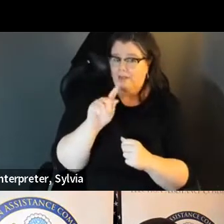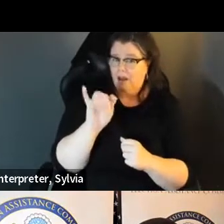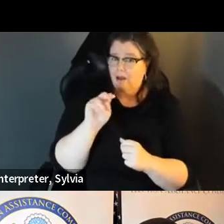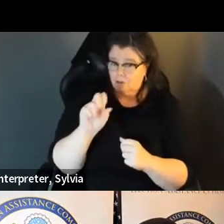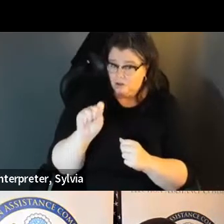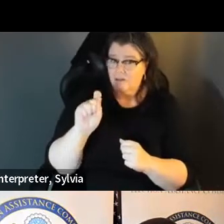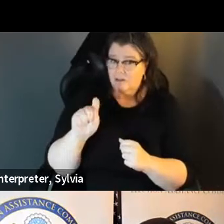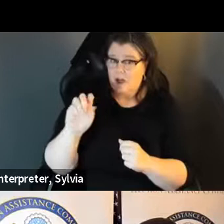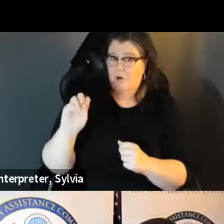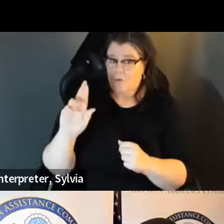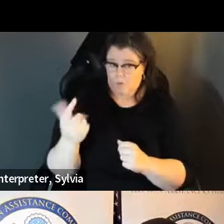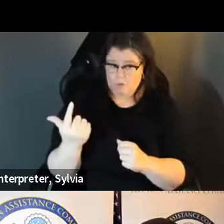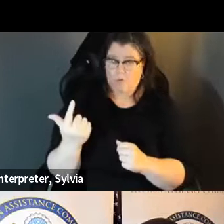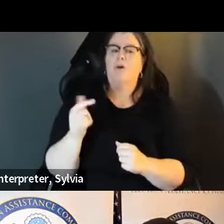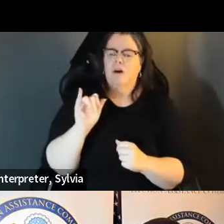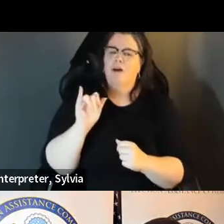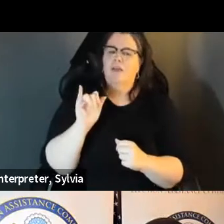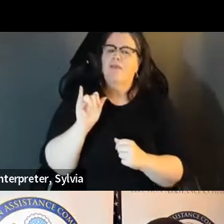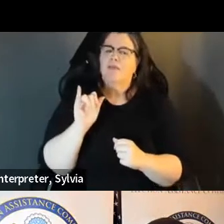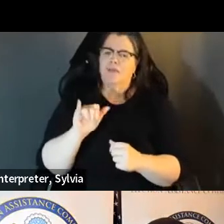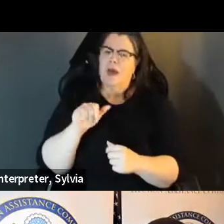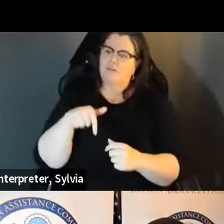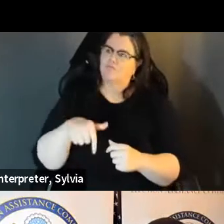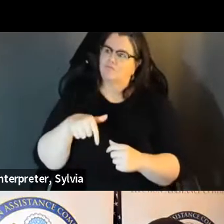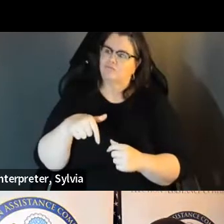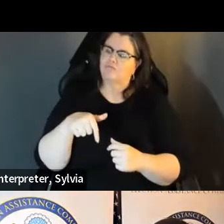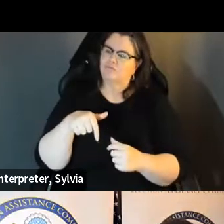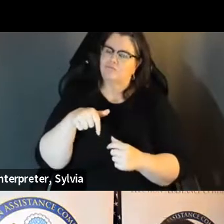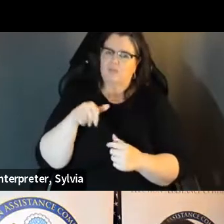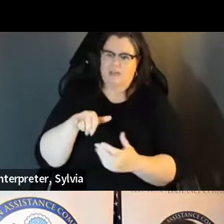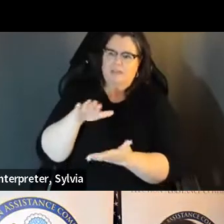resource on that, work elections.org is a fair